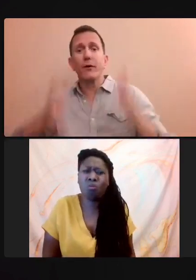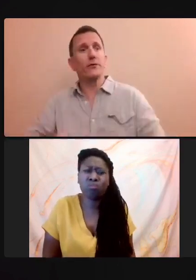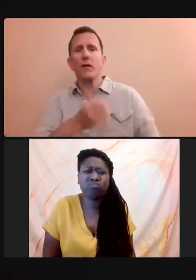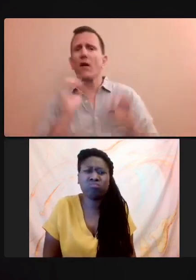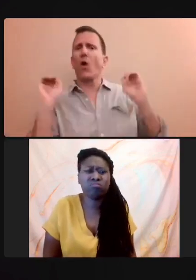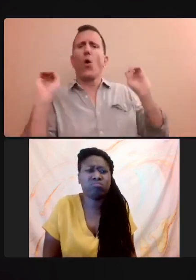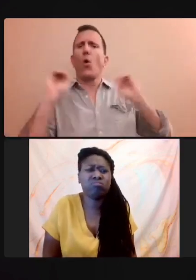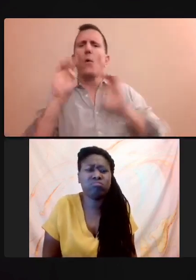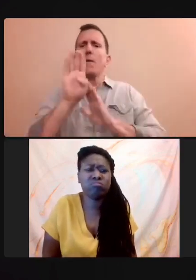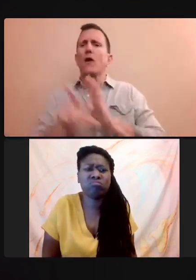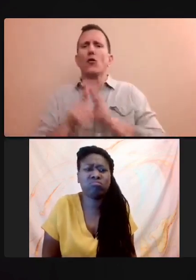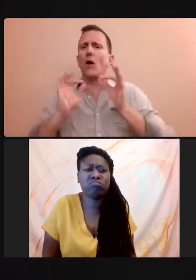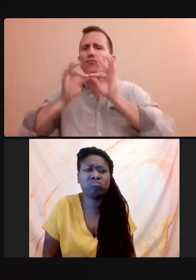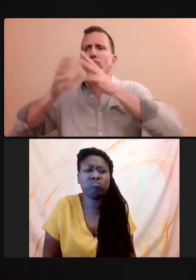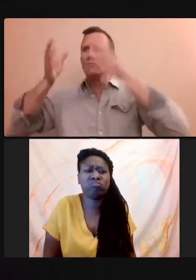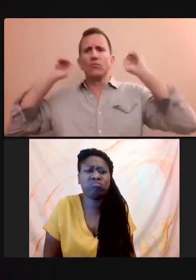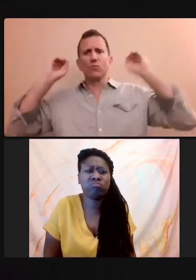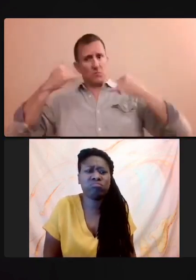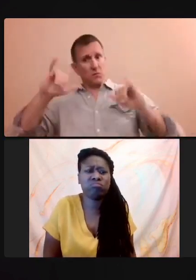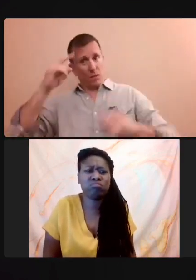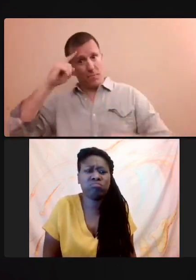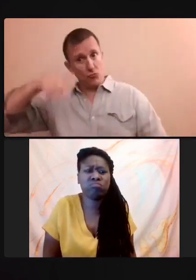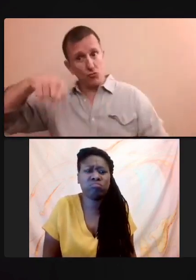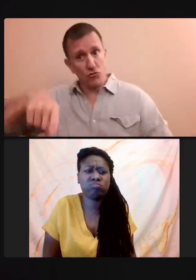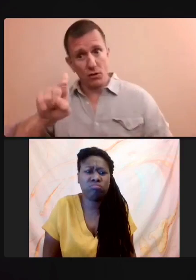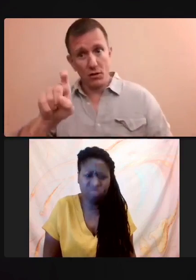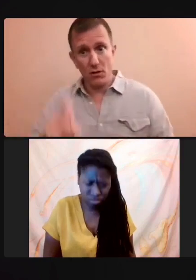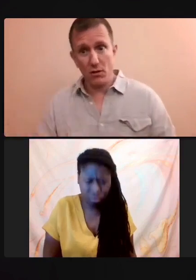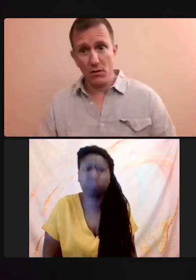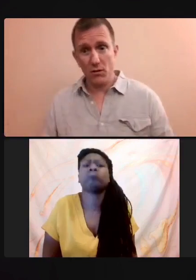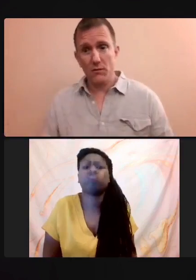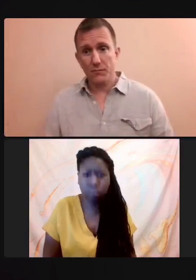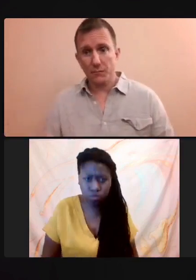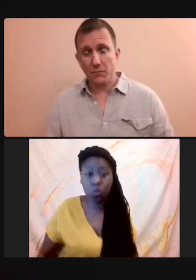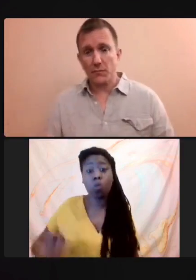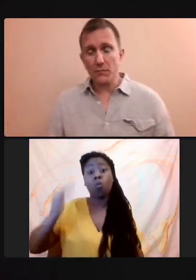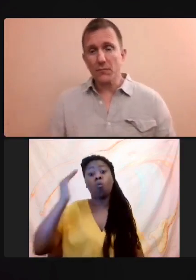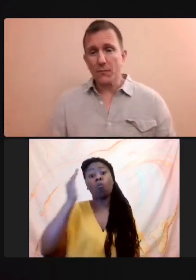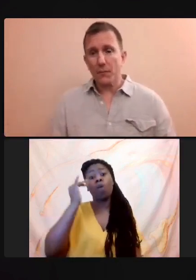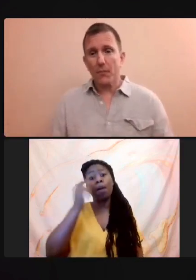or if there was a deaf person who didn't have an interpreting background. Do you think it would still be worth an